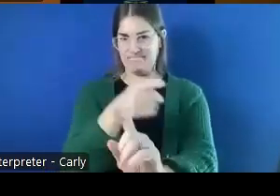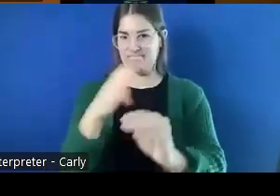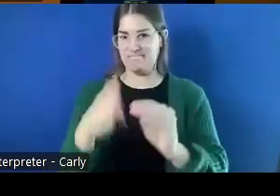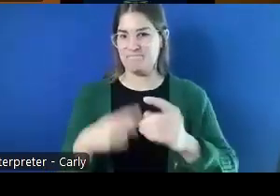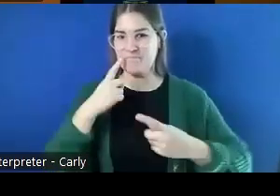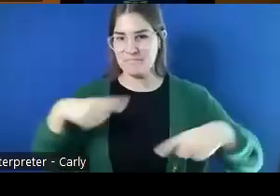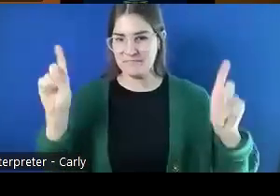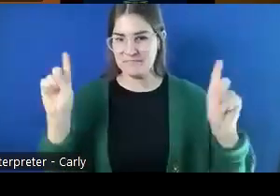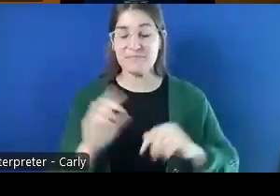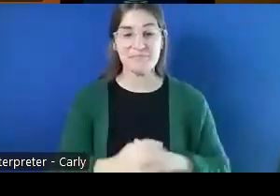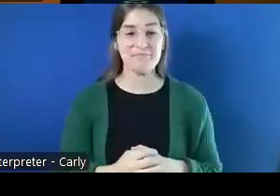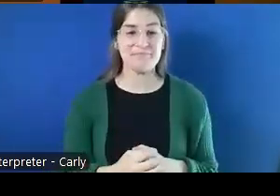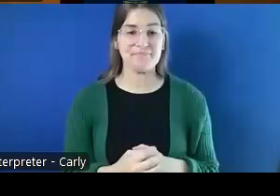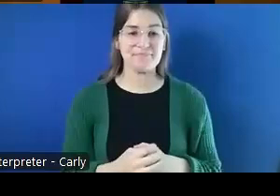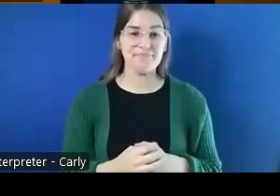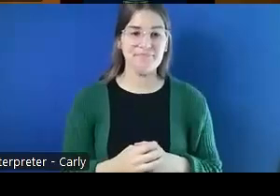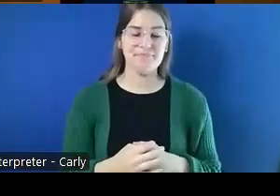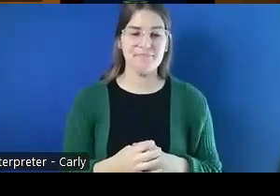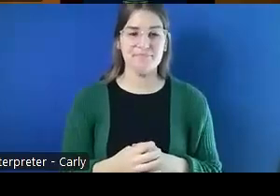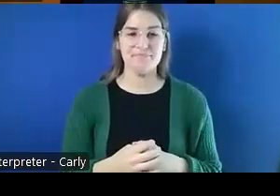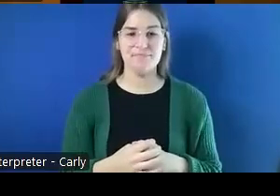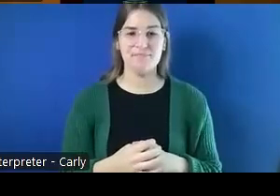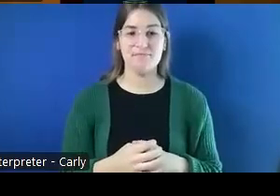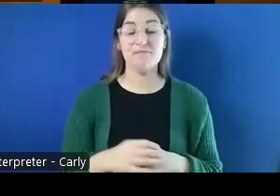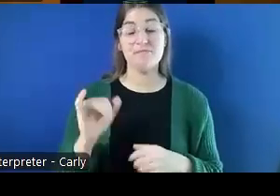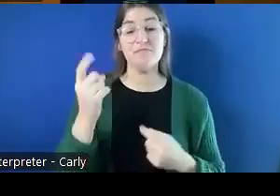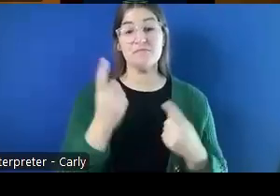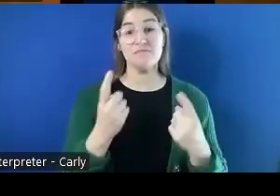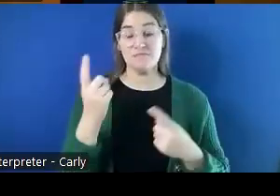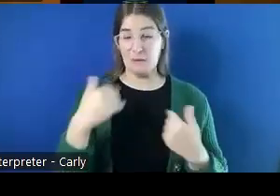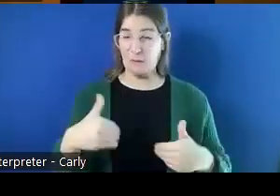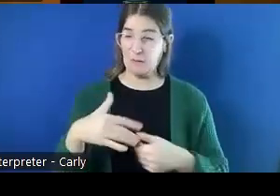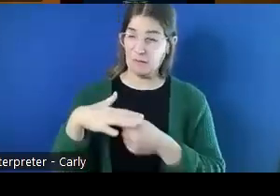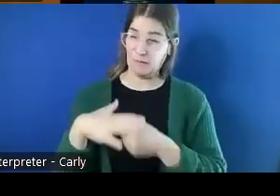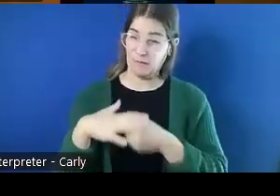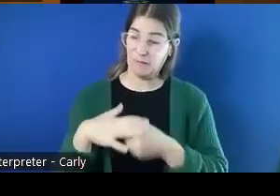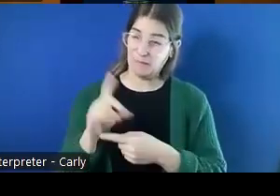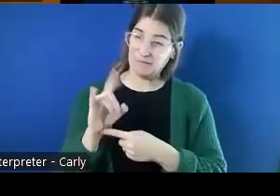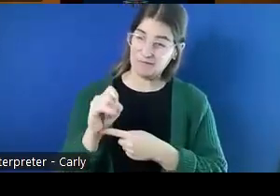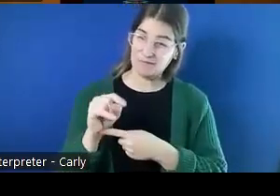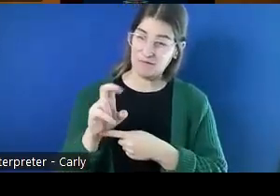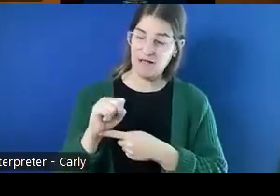to think about the the multifaceted experiences of distress and how that informs what aspects of